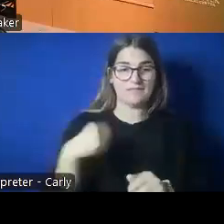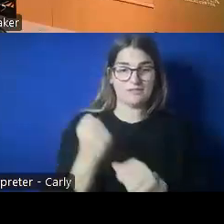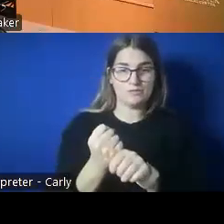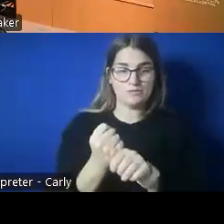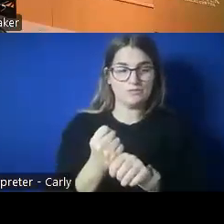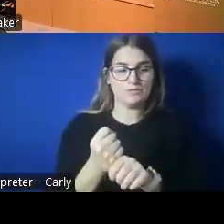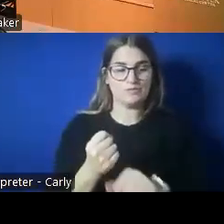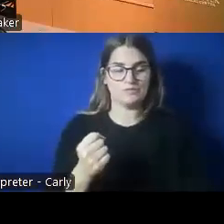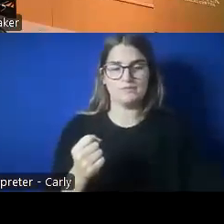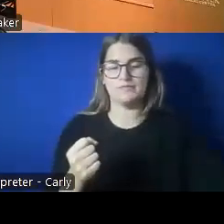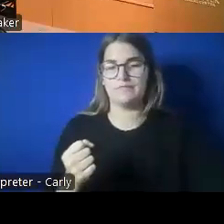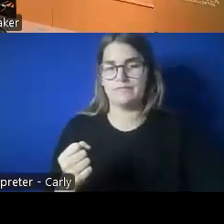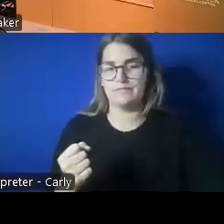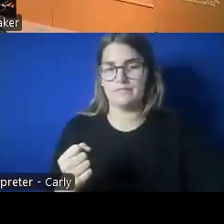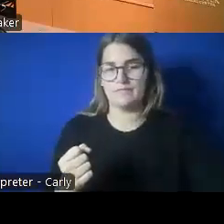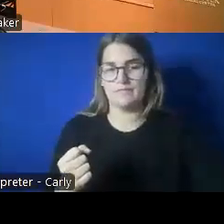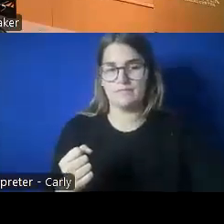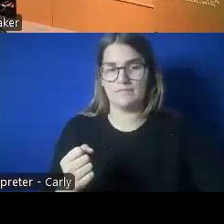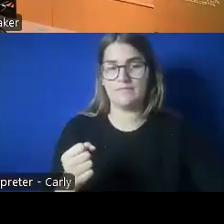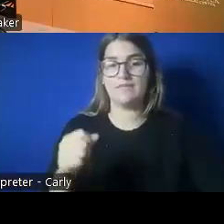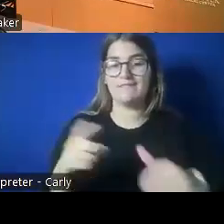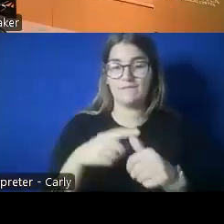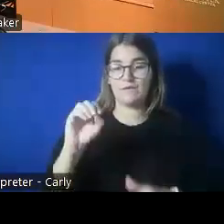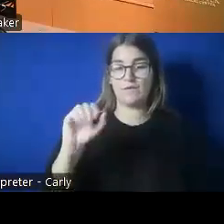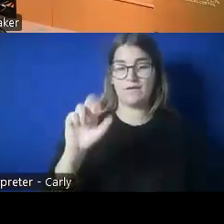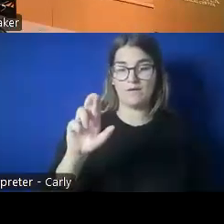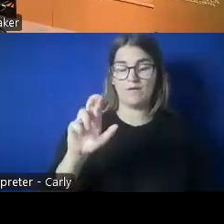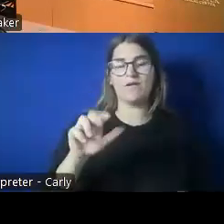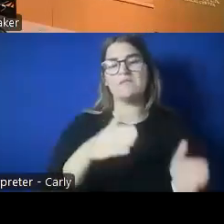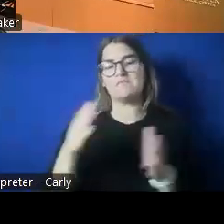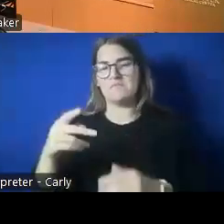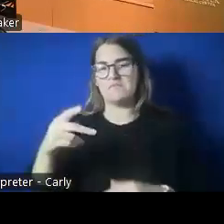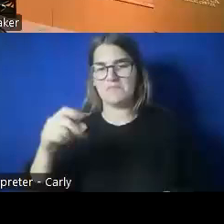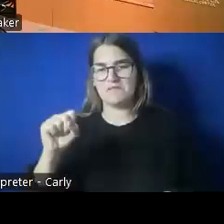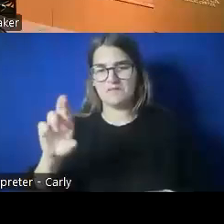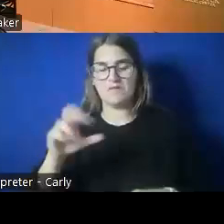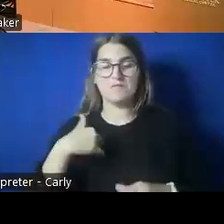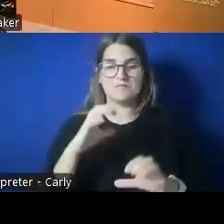at um as first an O and then a PSR role where she kind of communicated people who called in to heal